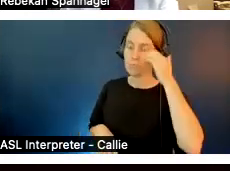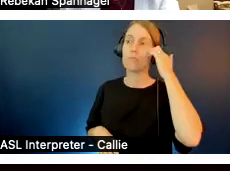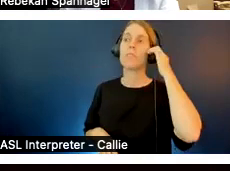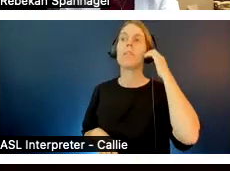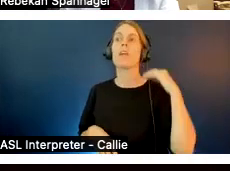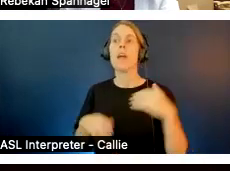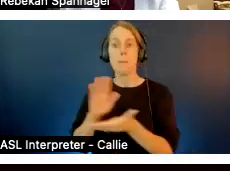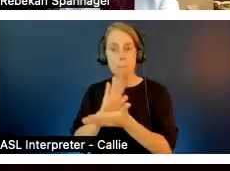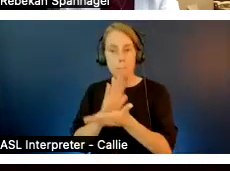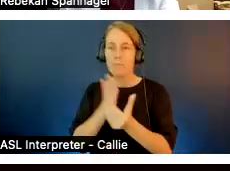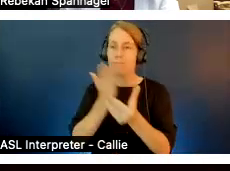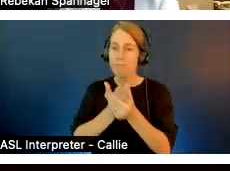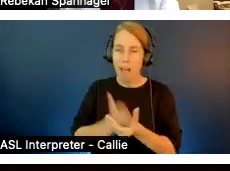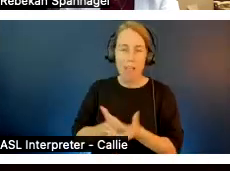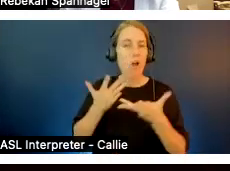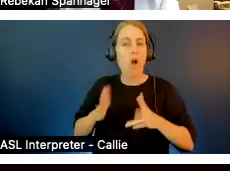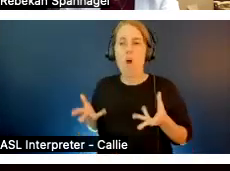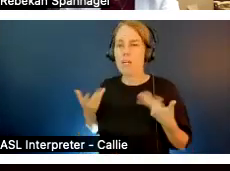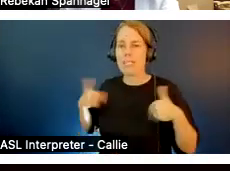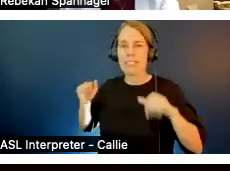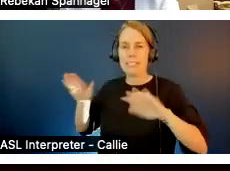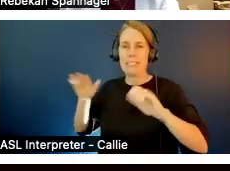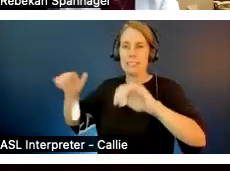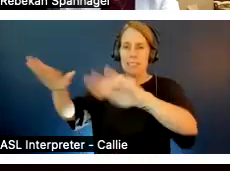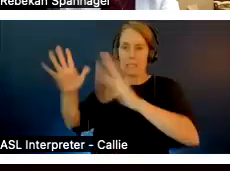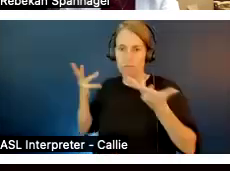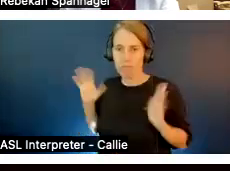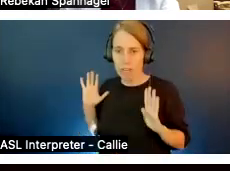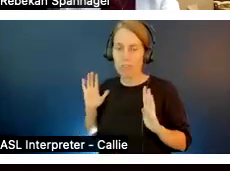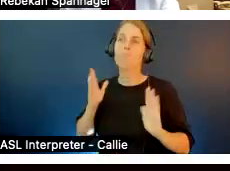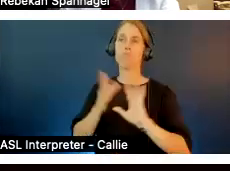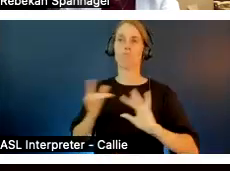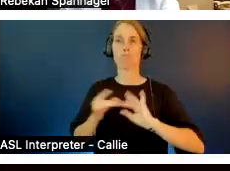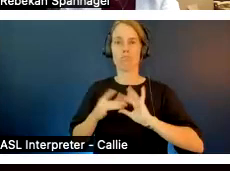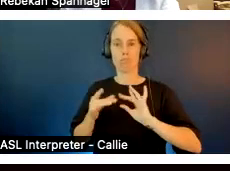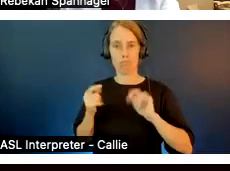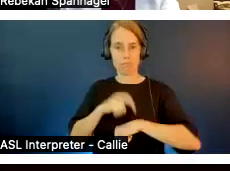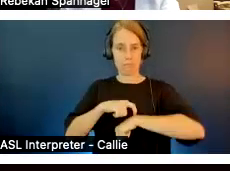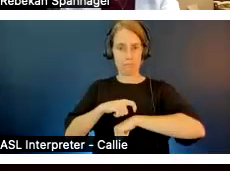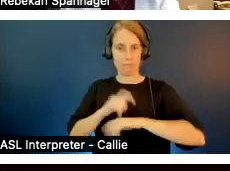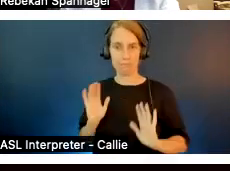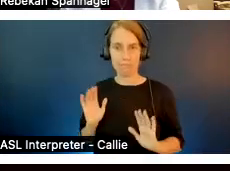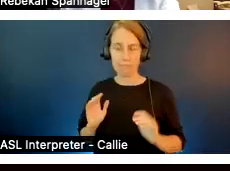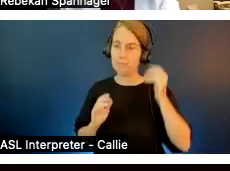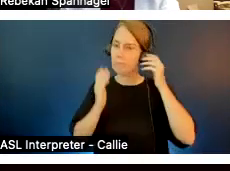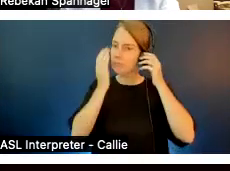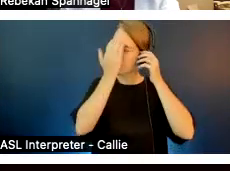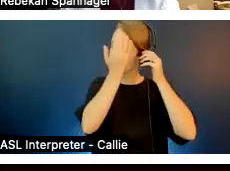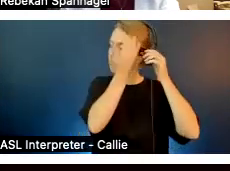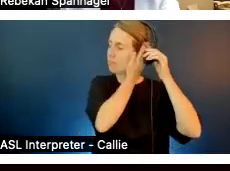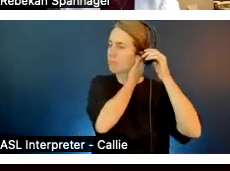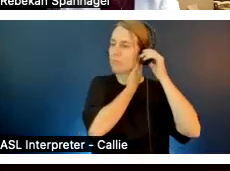been shared with both sides before you go in and um you definitely want to have extra copies when